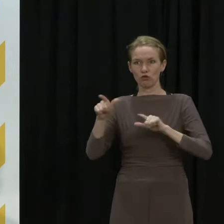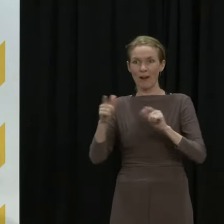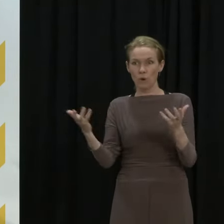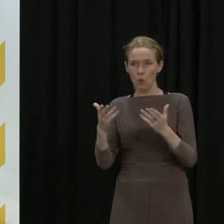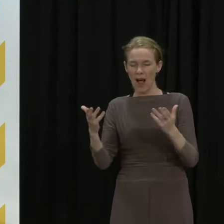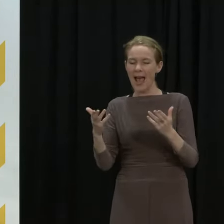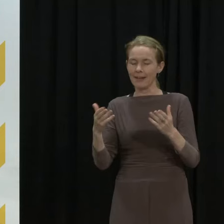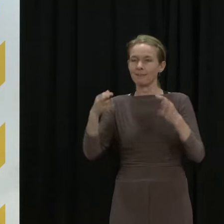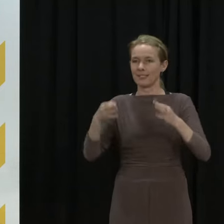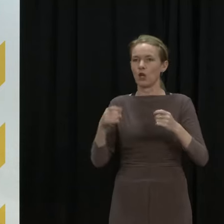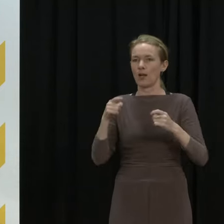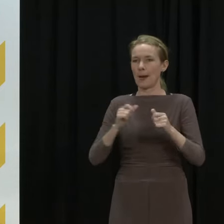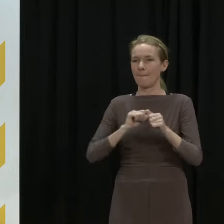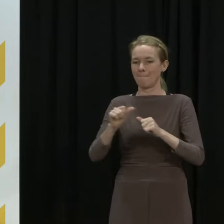communities.